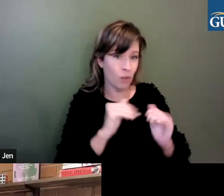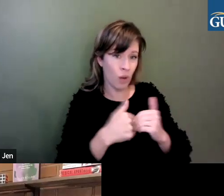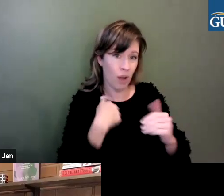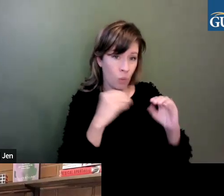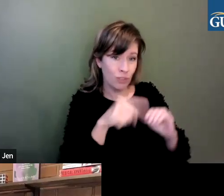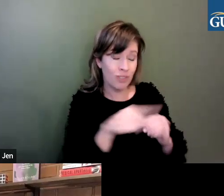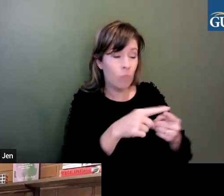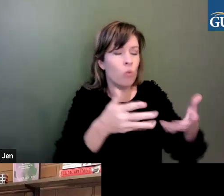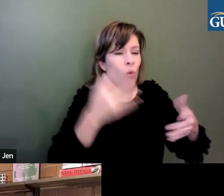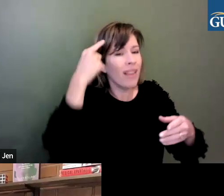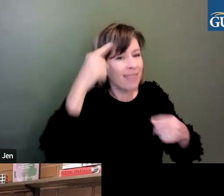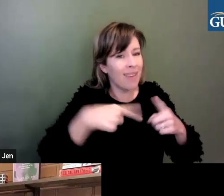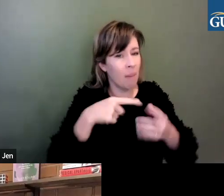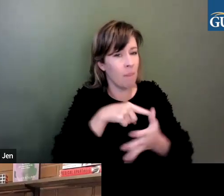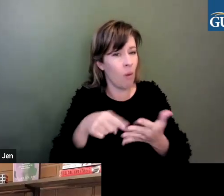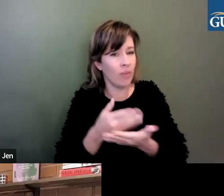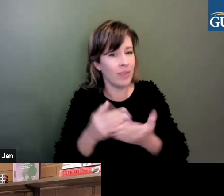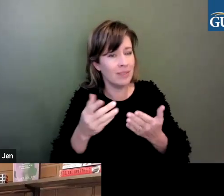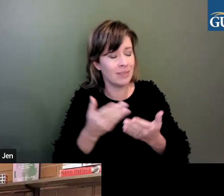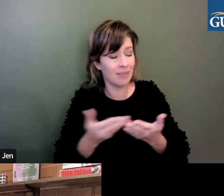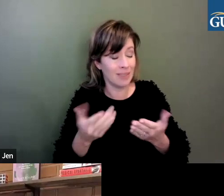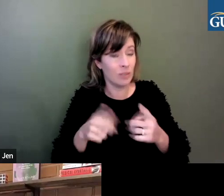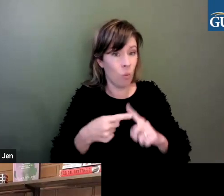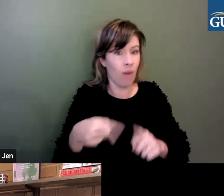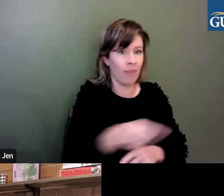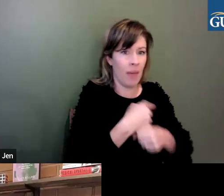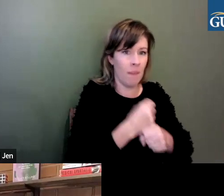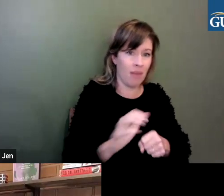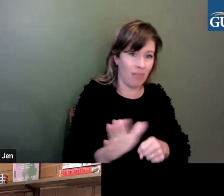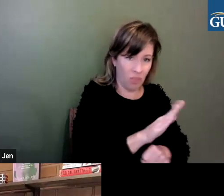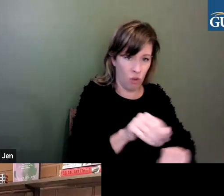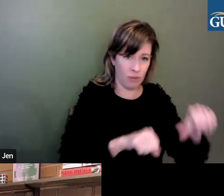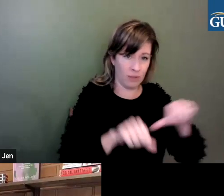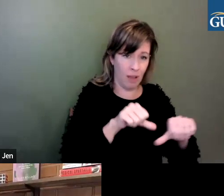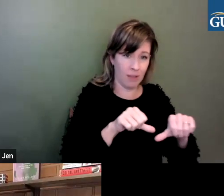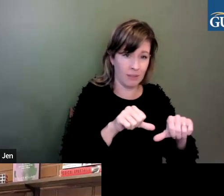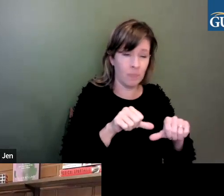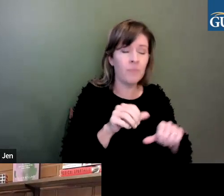making of their science. And so one of the